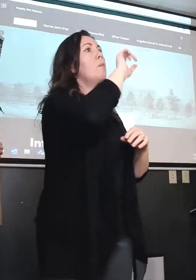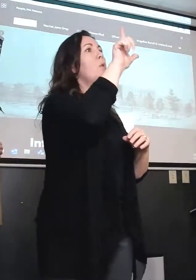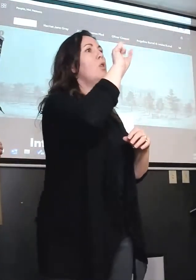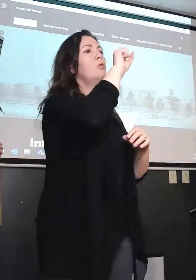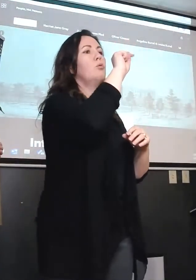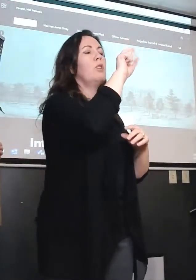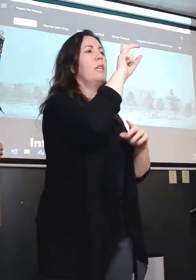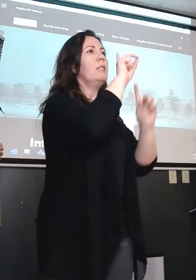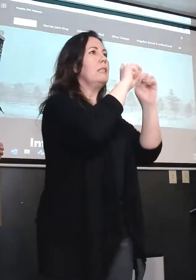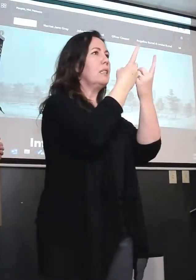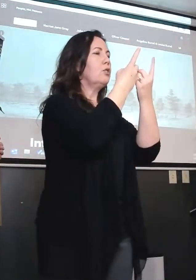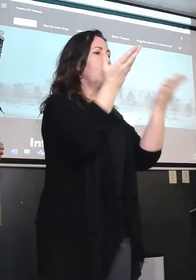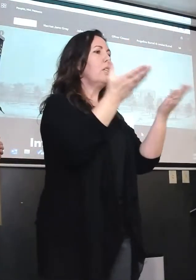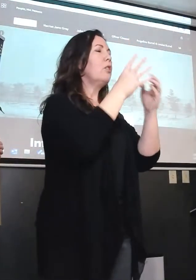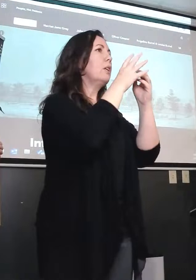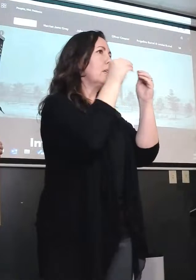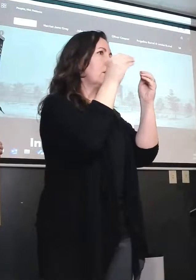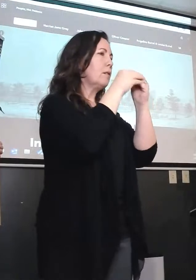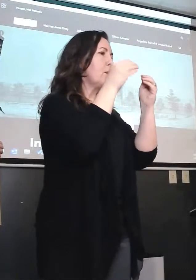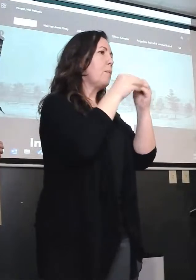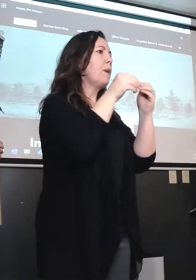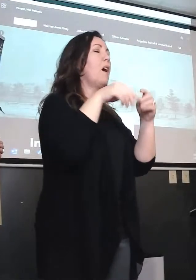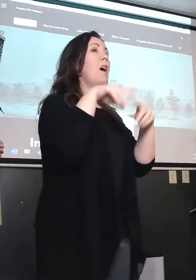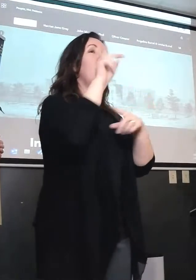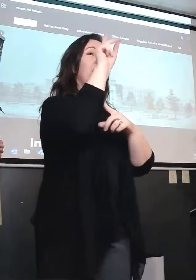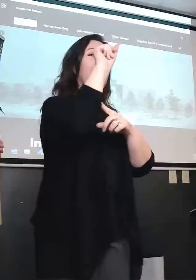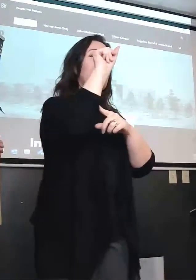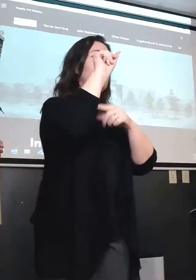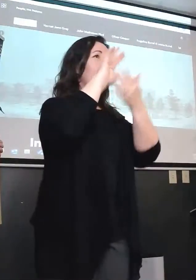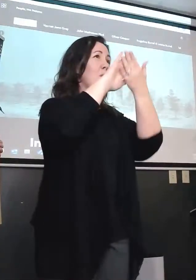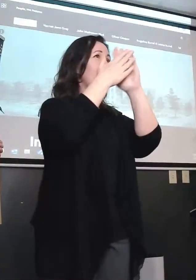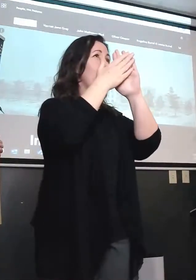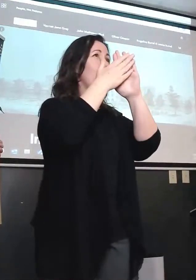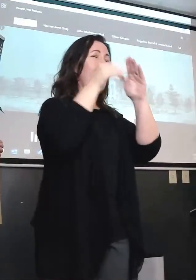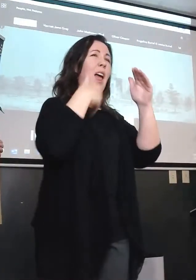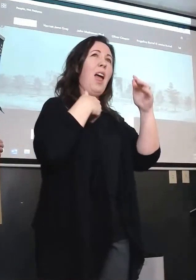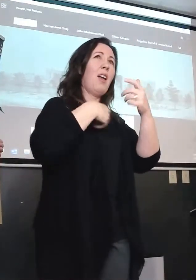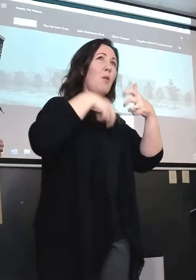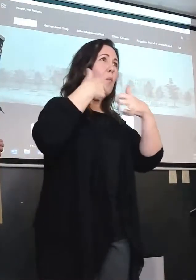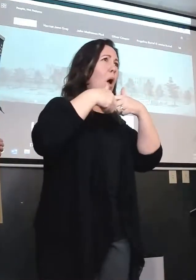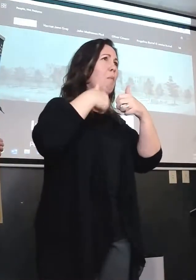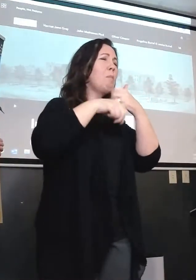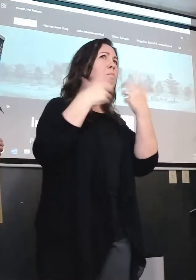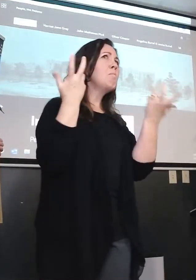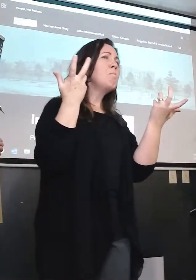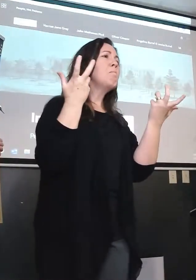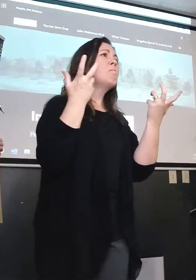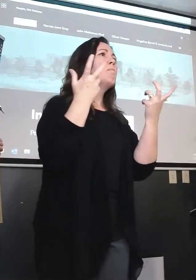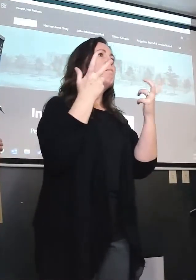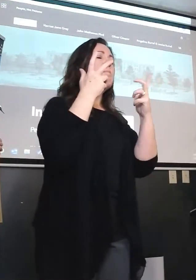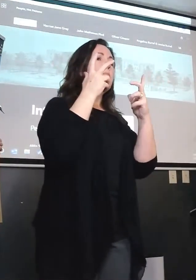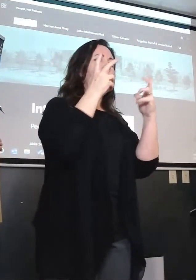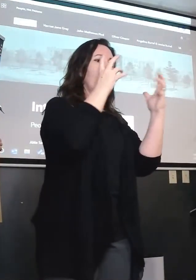Columbia our disability Community was posed with a problem, the stories of individuals were not being